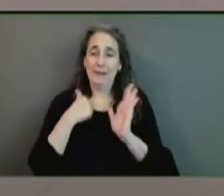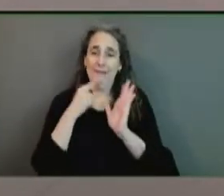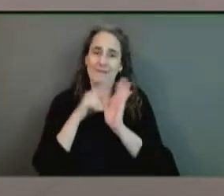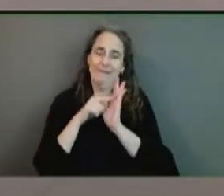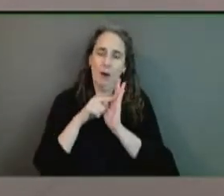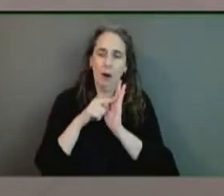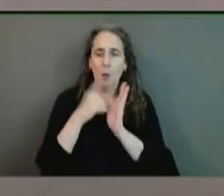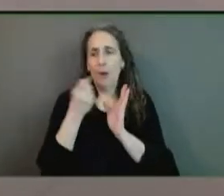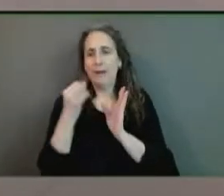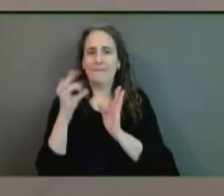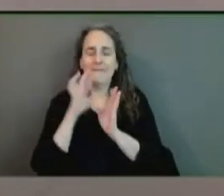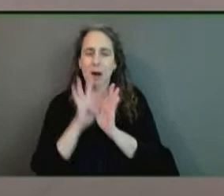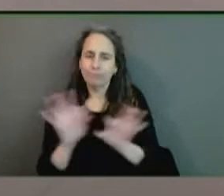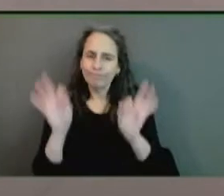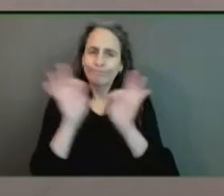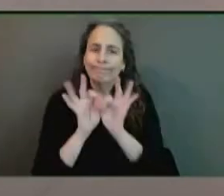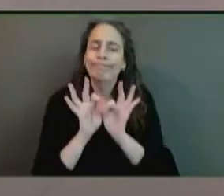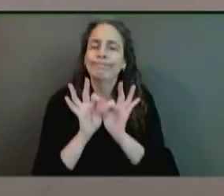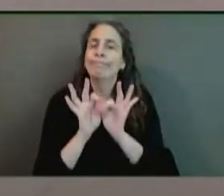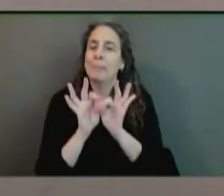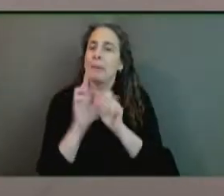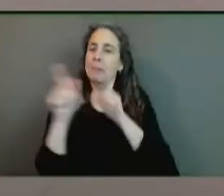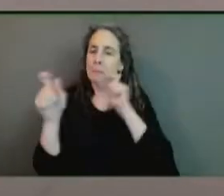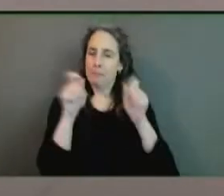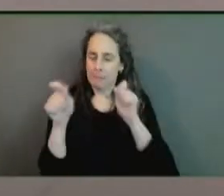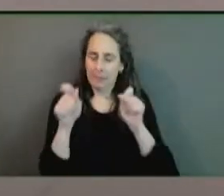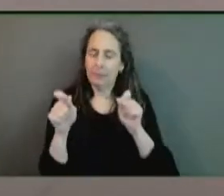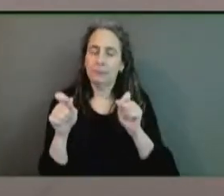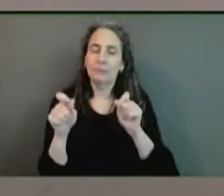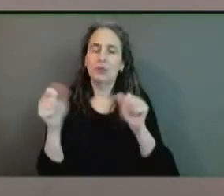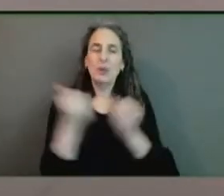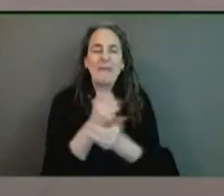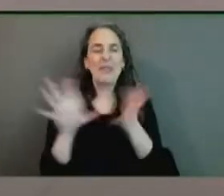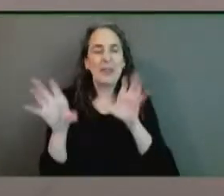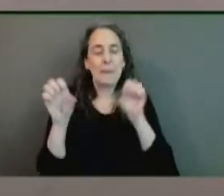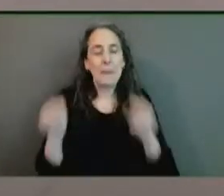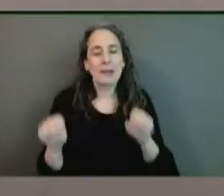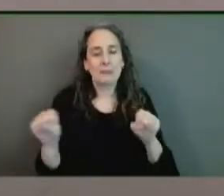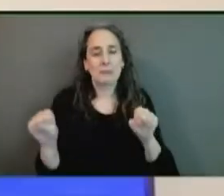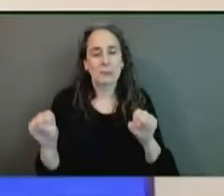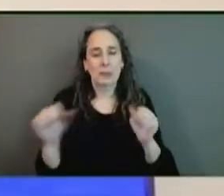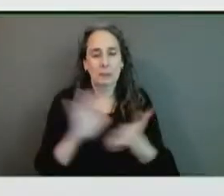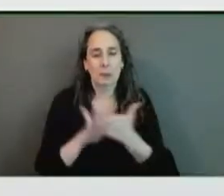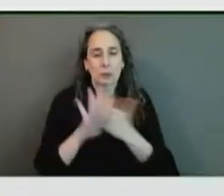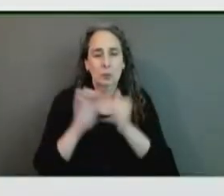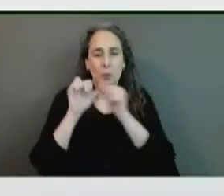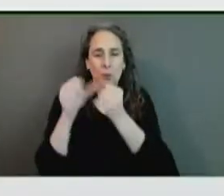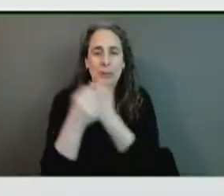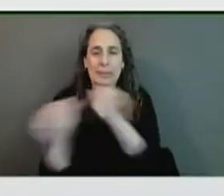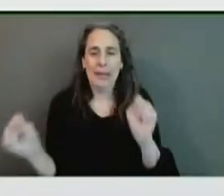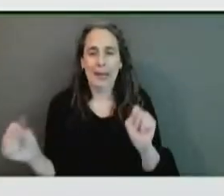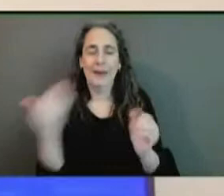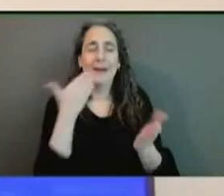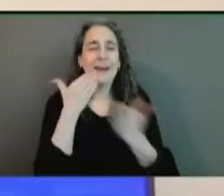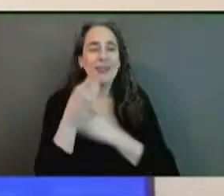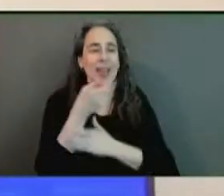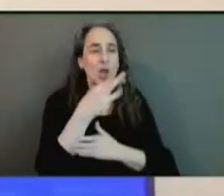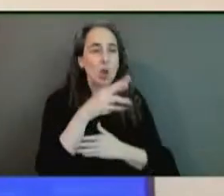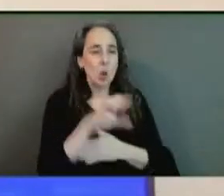these tests. Once again. This is one of our key mitigation measures as we work to do everything possible to help him